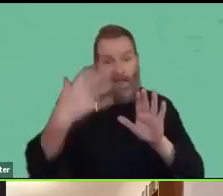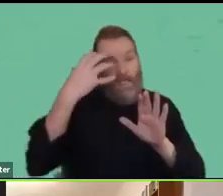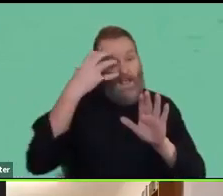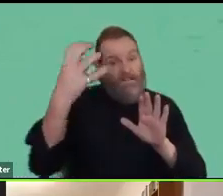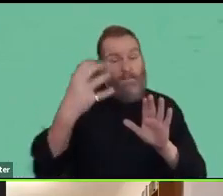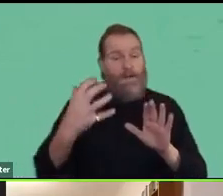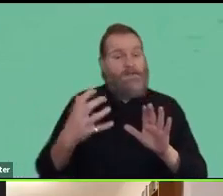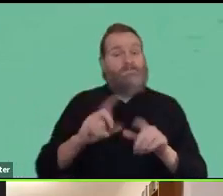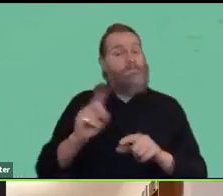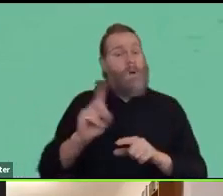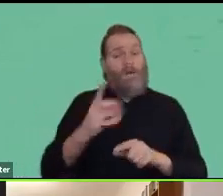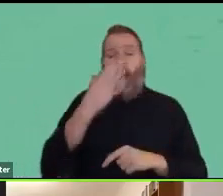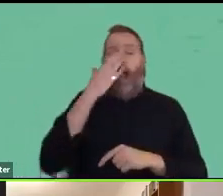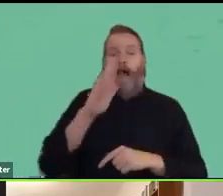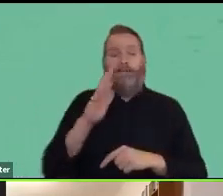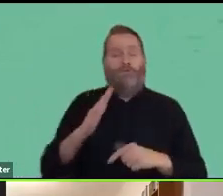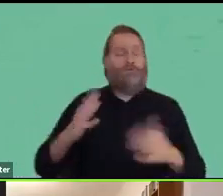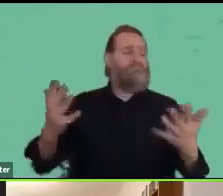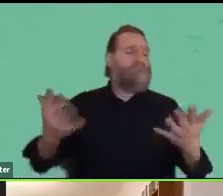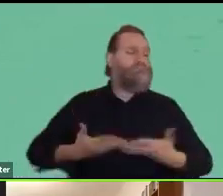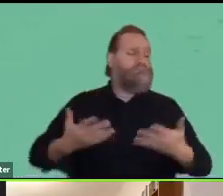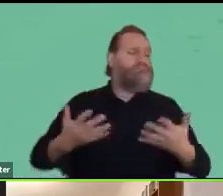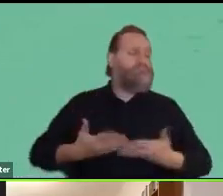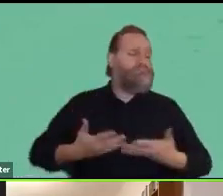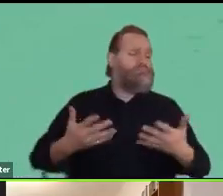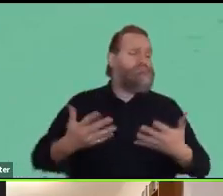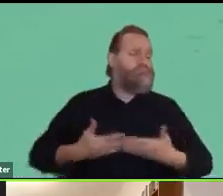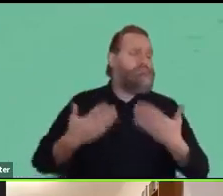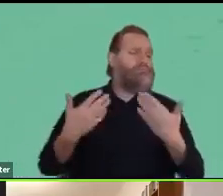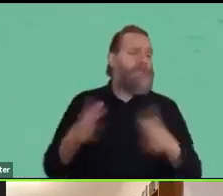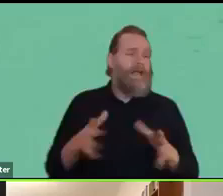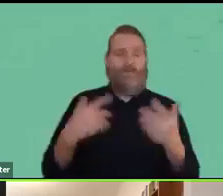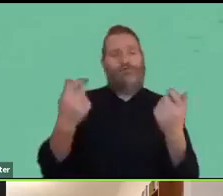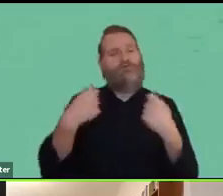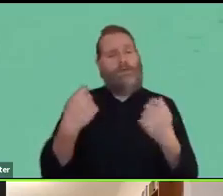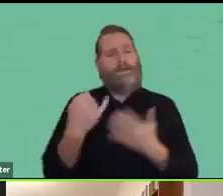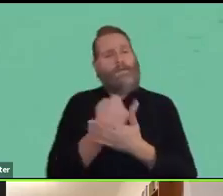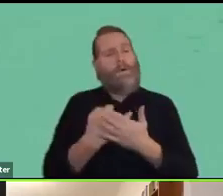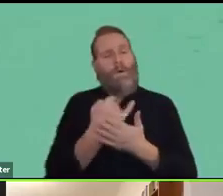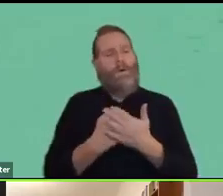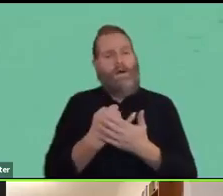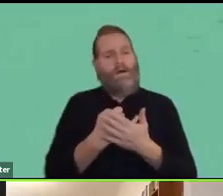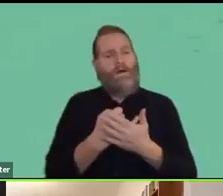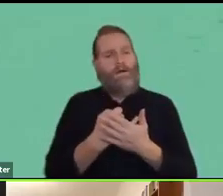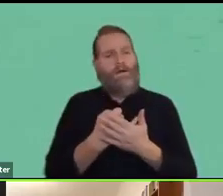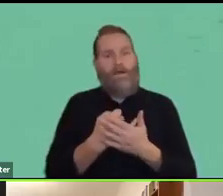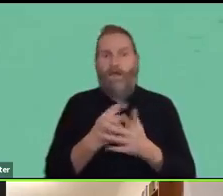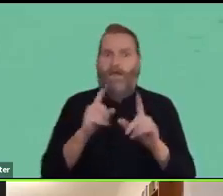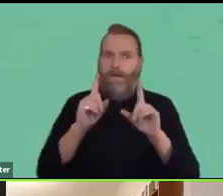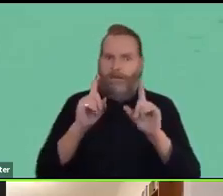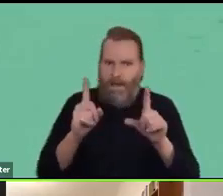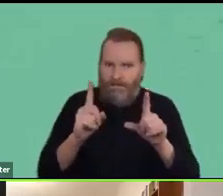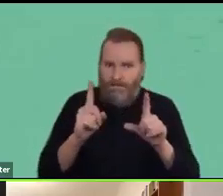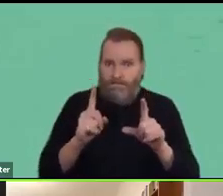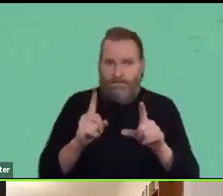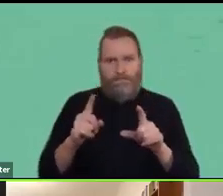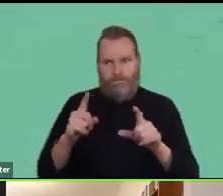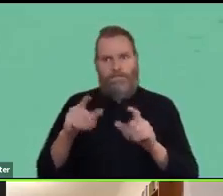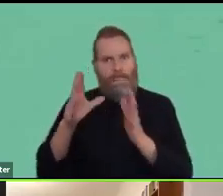which we should use I think to be get comfort over the fantastic speeches made from MPs representing